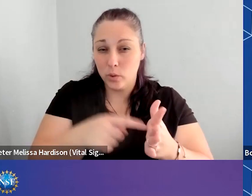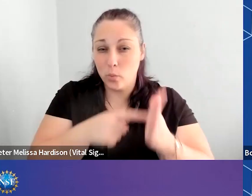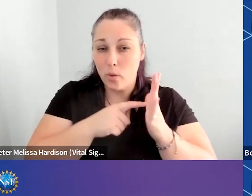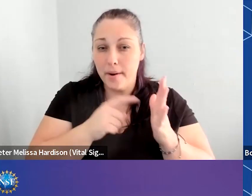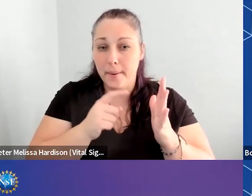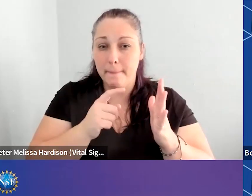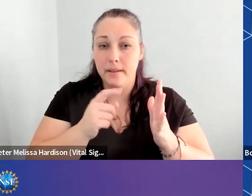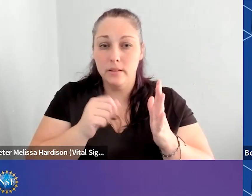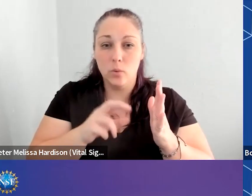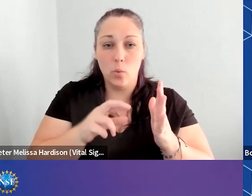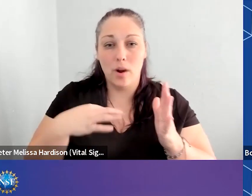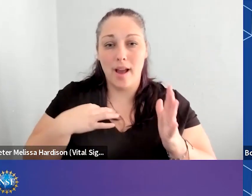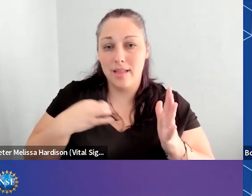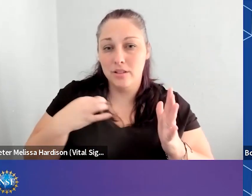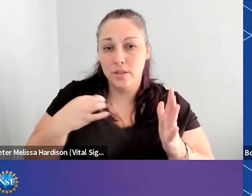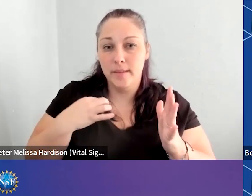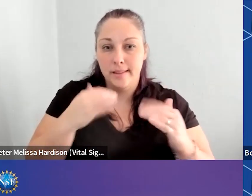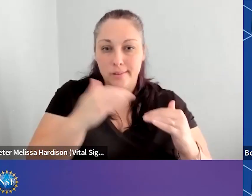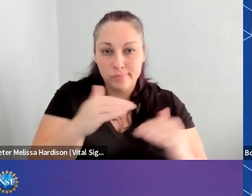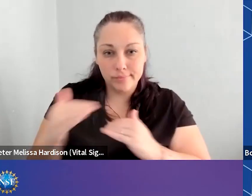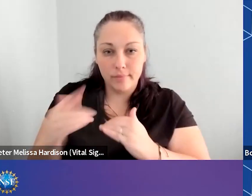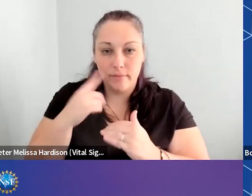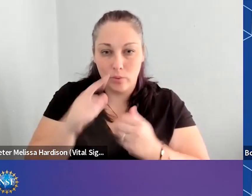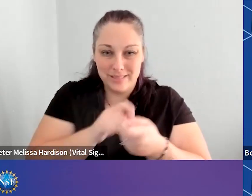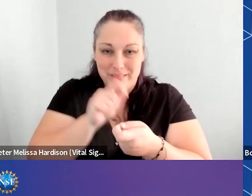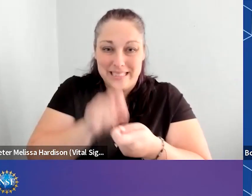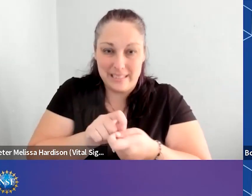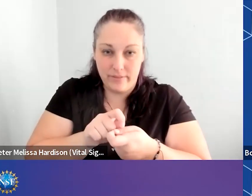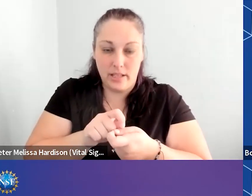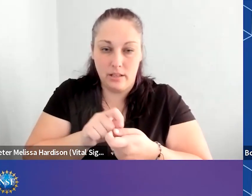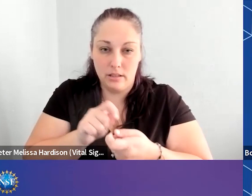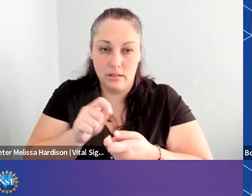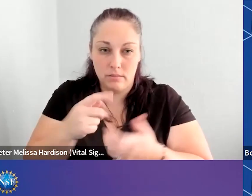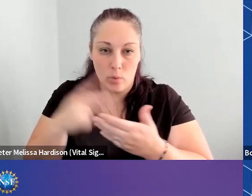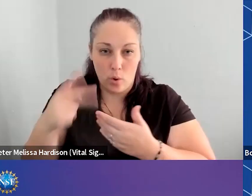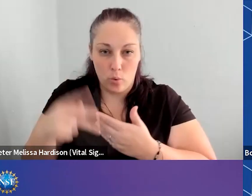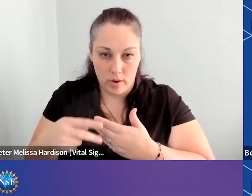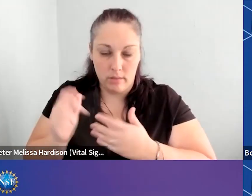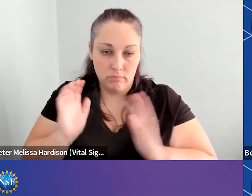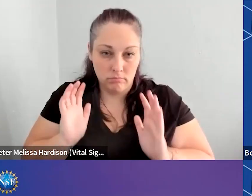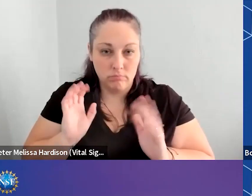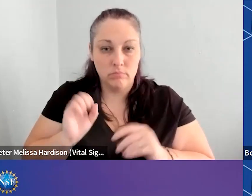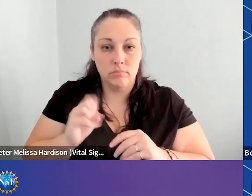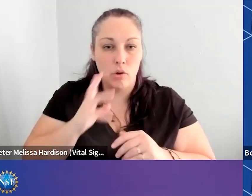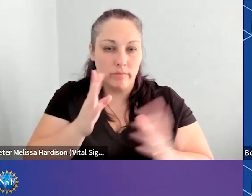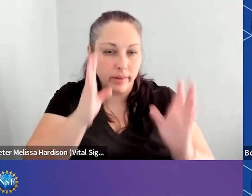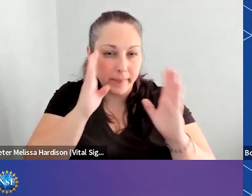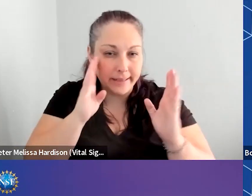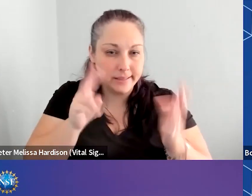eligibility restrictions in a particular solicitation. So you need to kind of just pay attention to, you know,